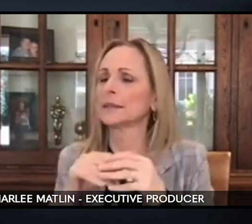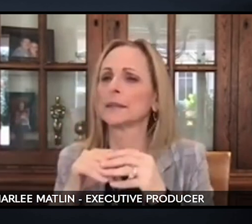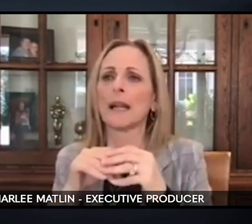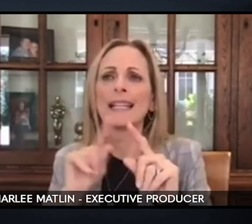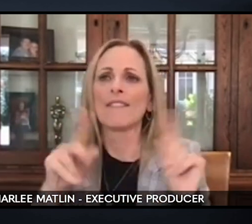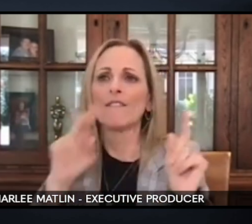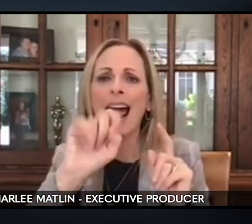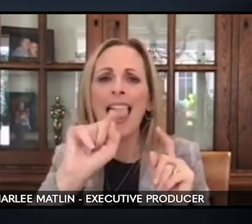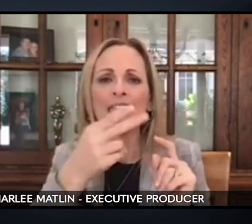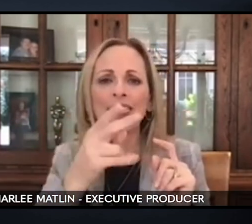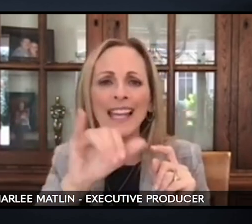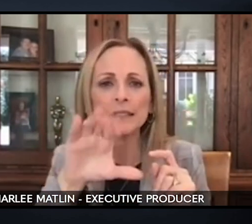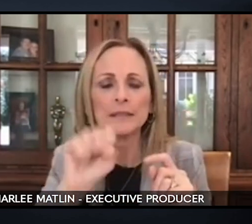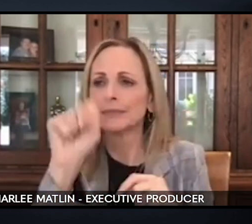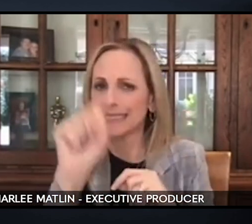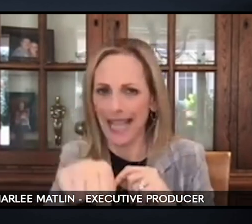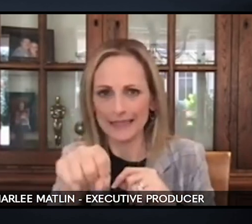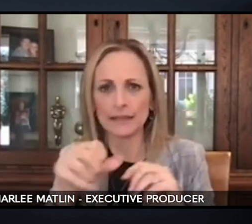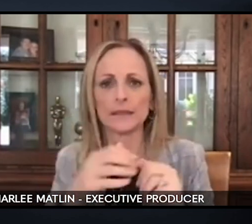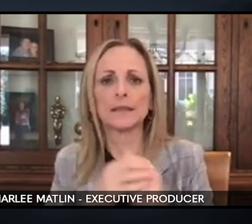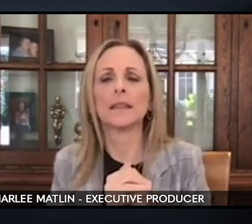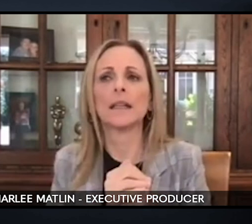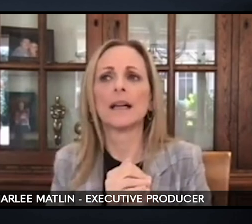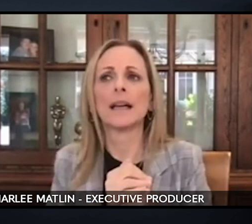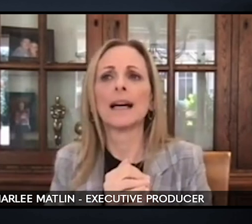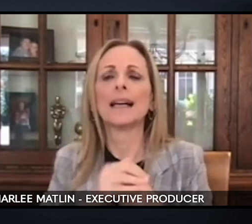different backgrounds. We all have different stories to tell. We all have,